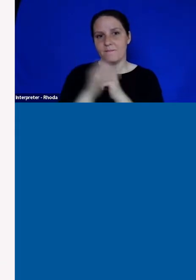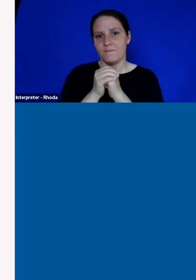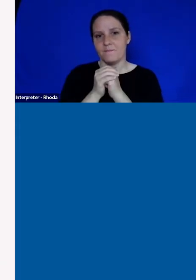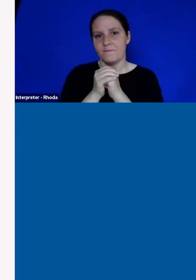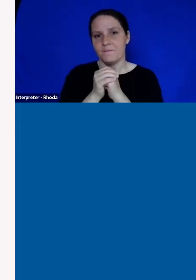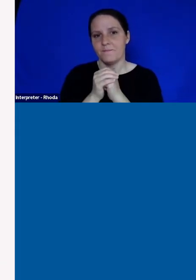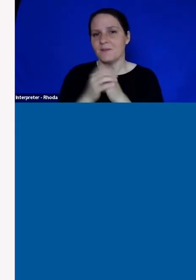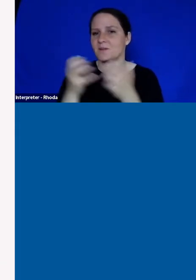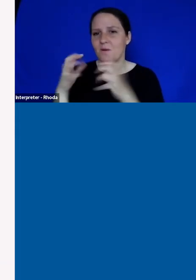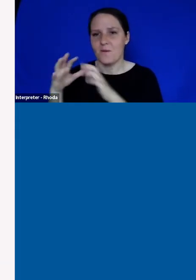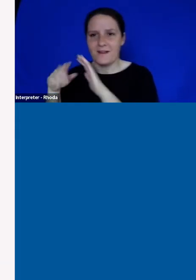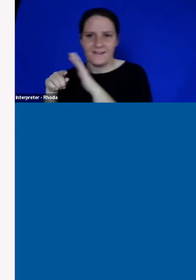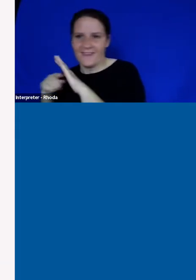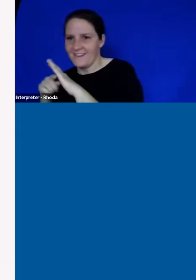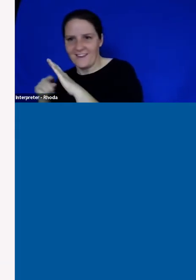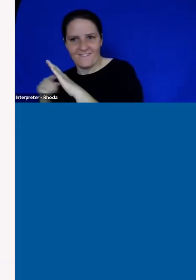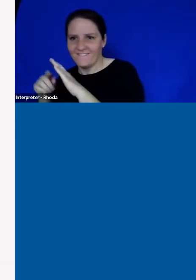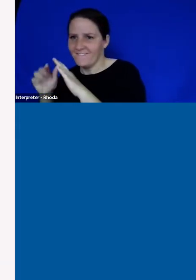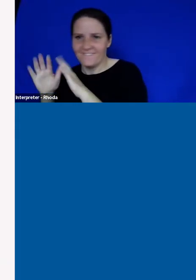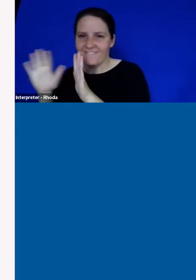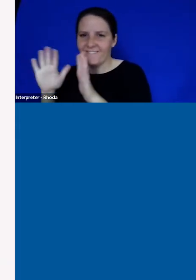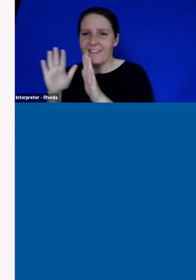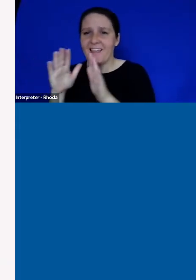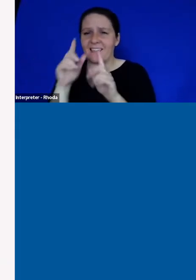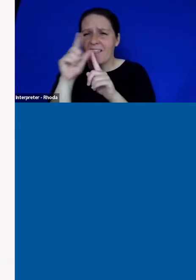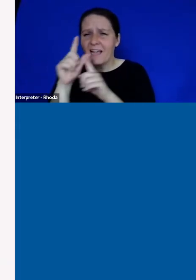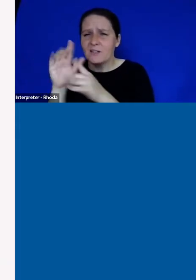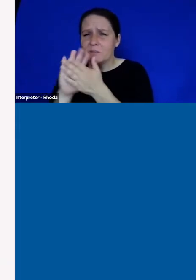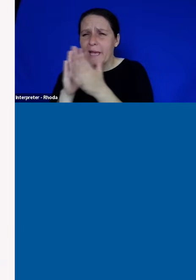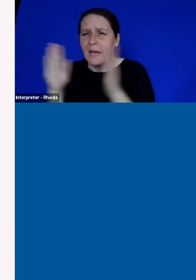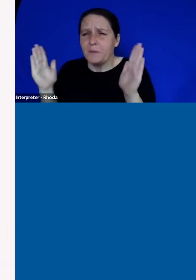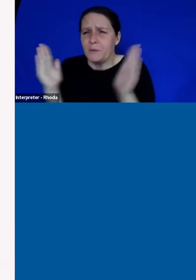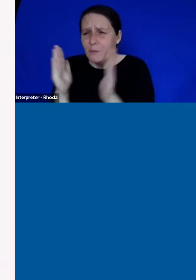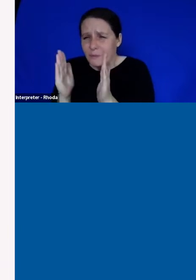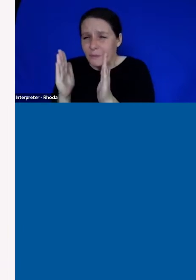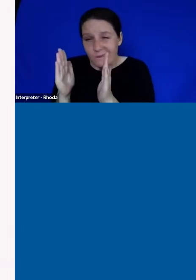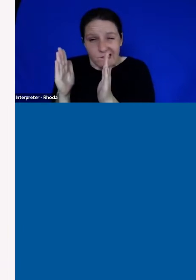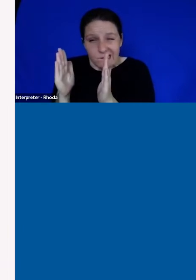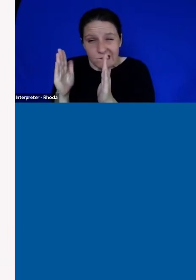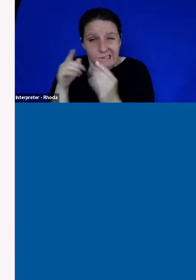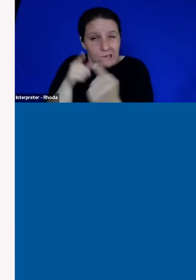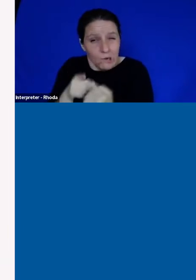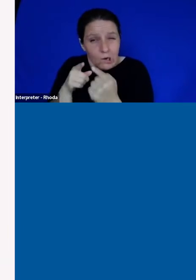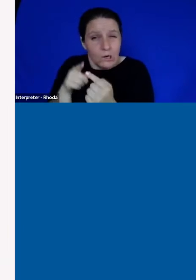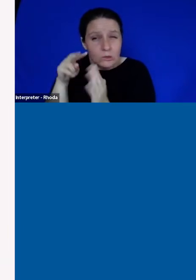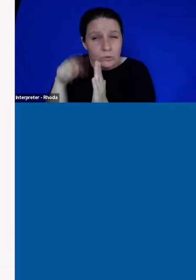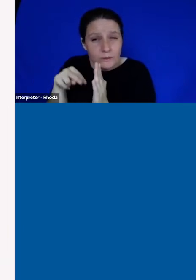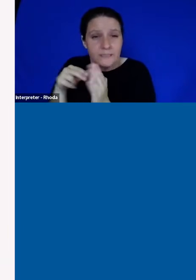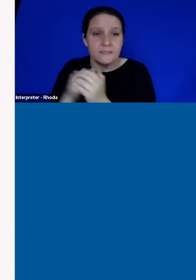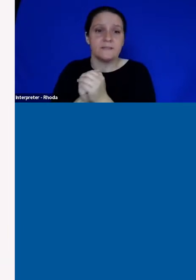because that just mushes the letters together. It becomes very hard to read. Add more breathing room. You don't need to cram it all in one spot